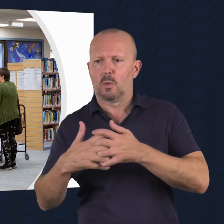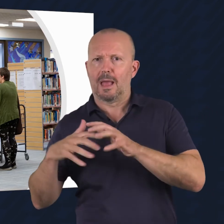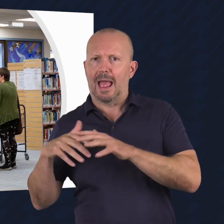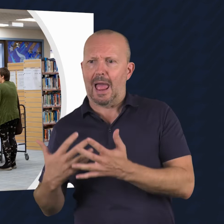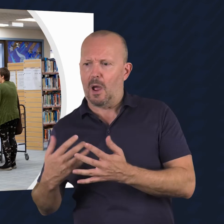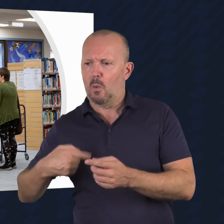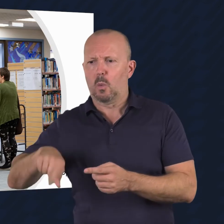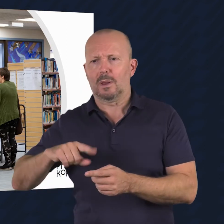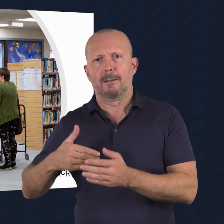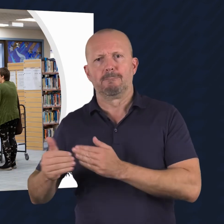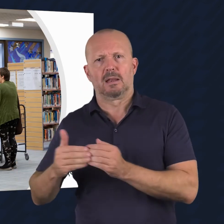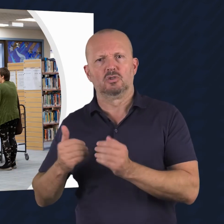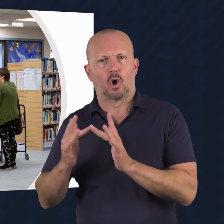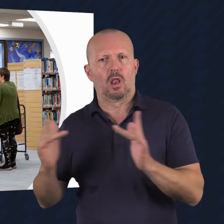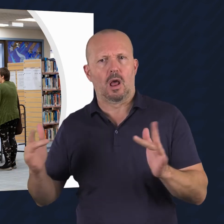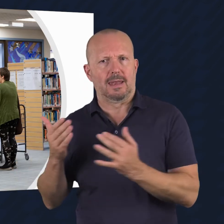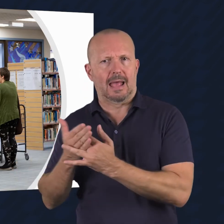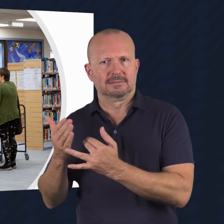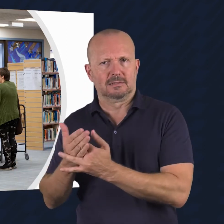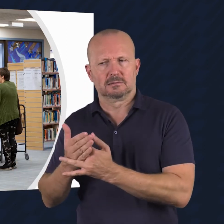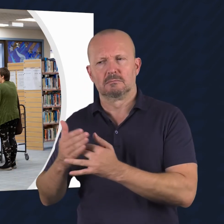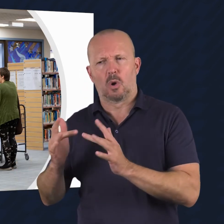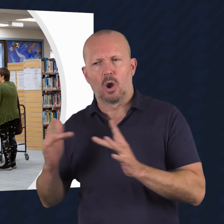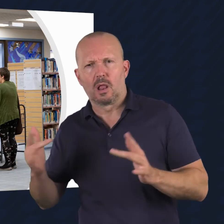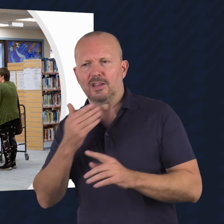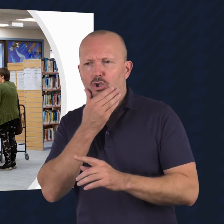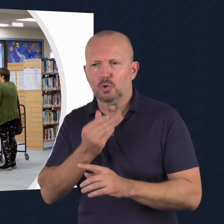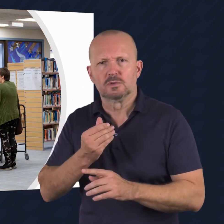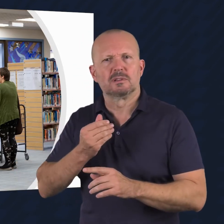with how we manage online access and online use and reuse.